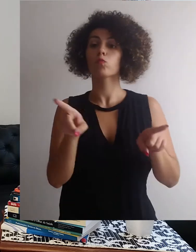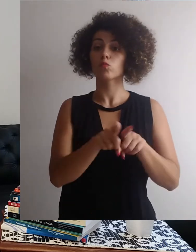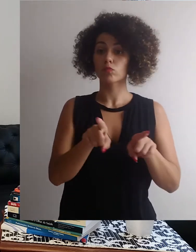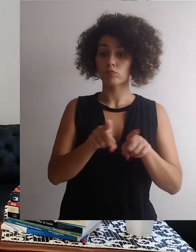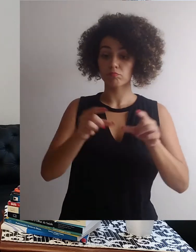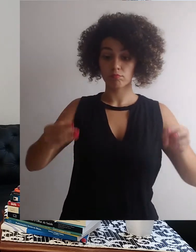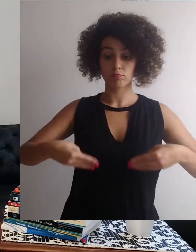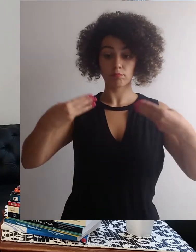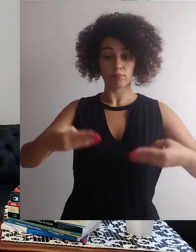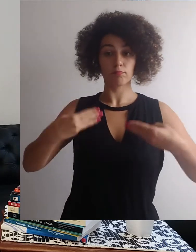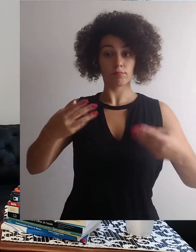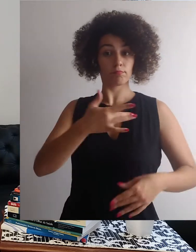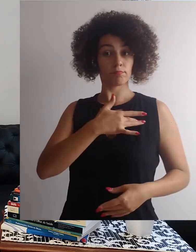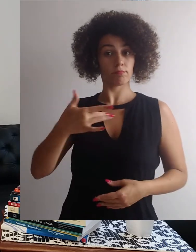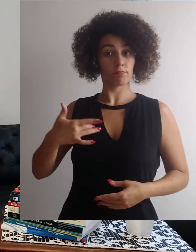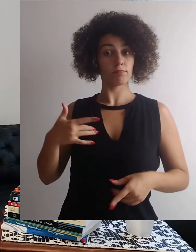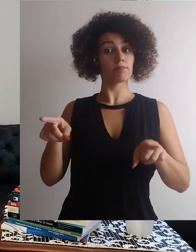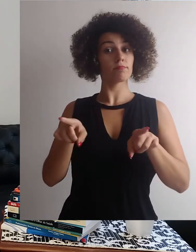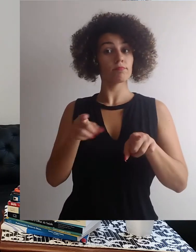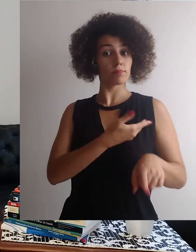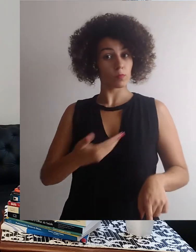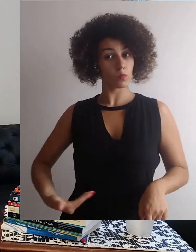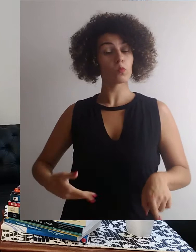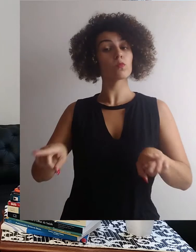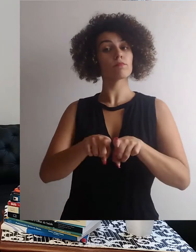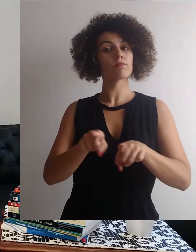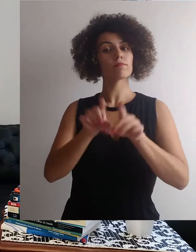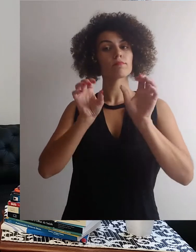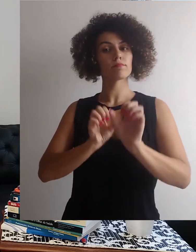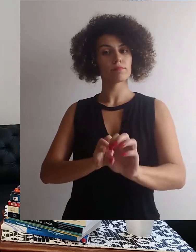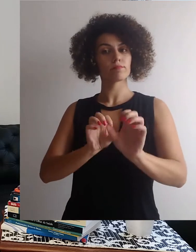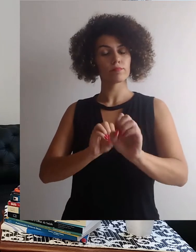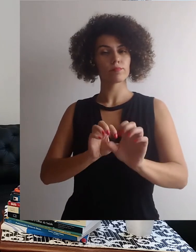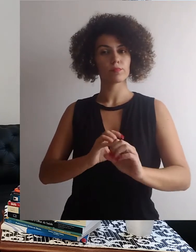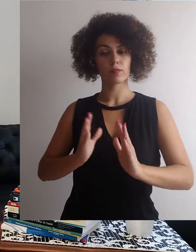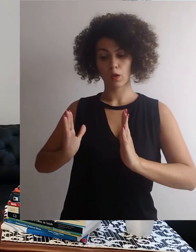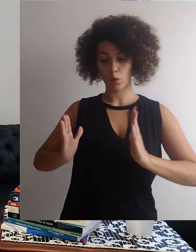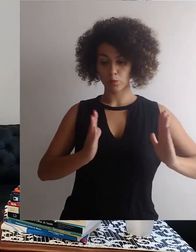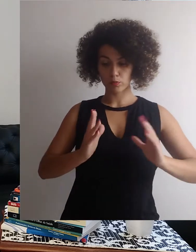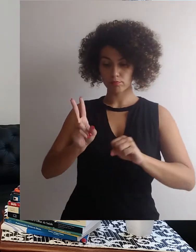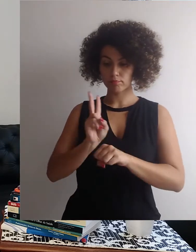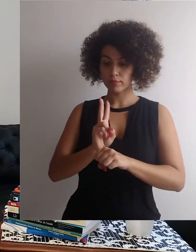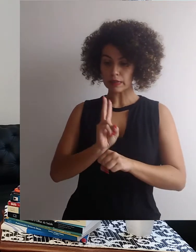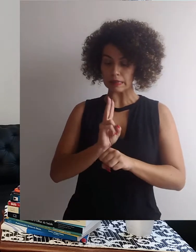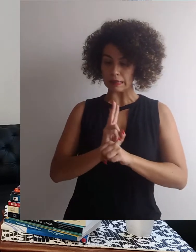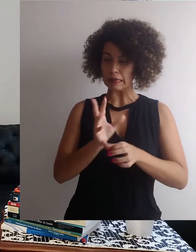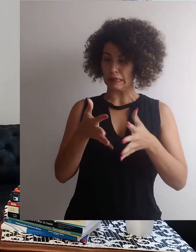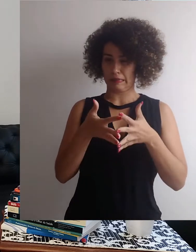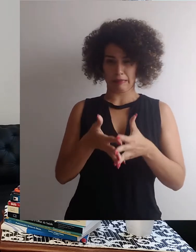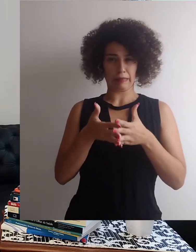addition to the Ministry of Business, Education and Public Health. Due to its authoritarian character,